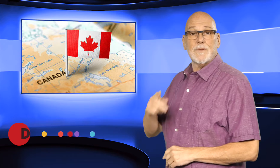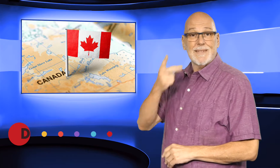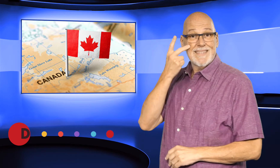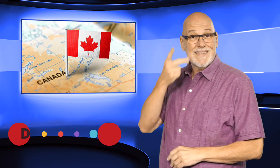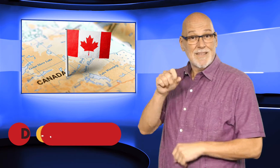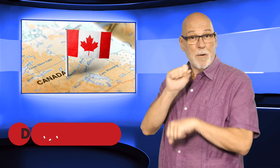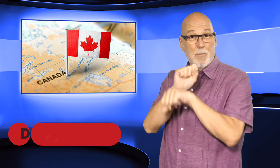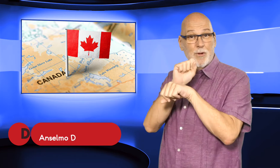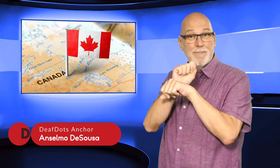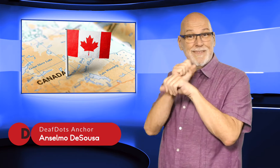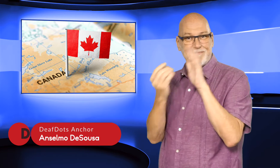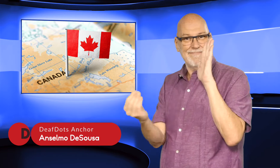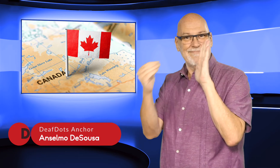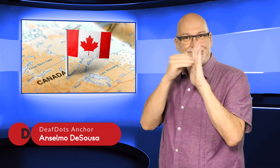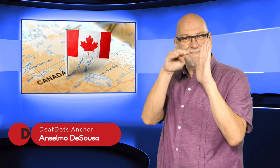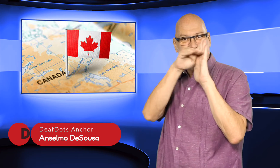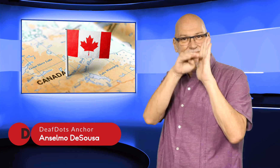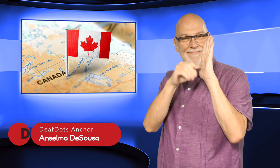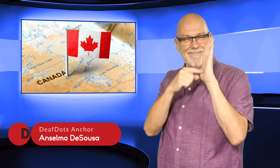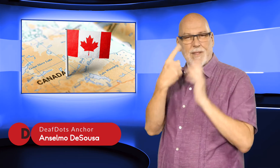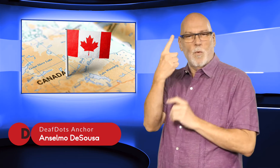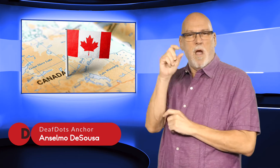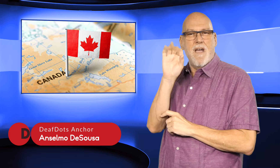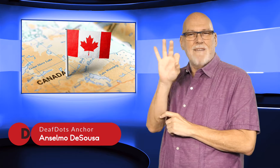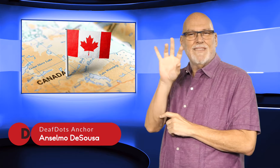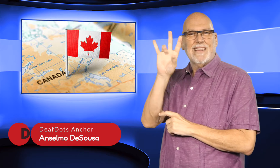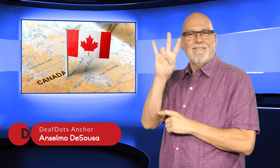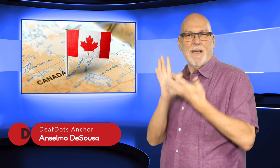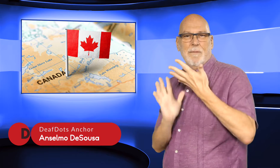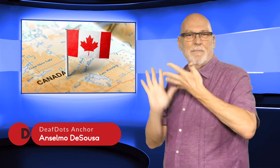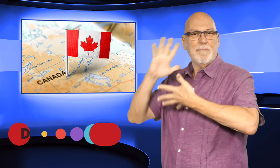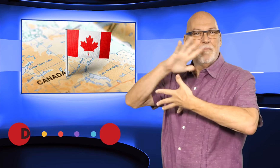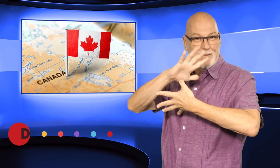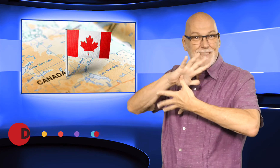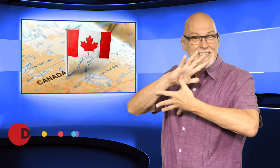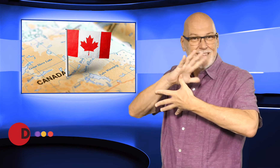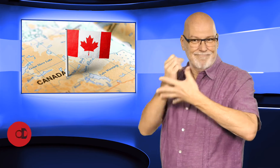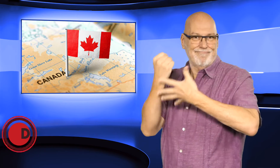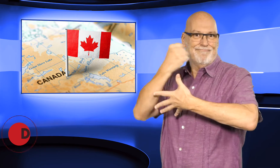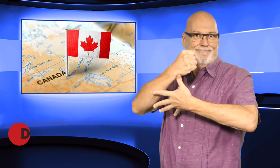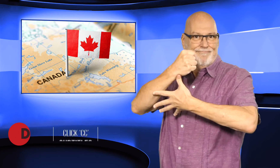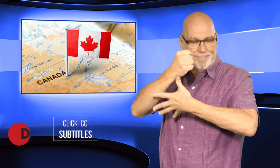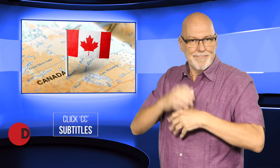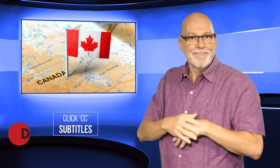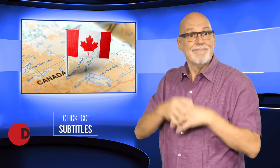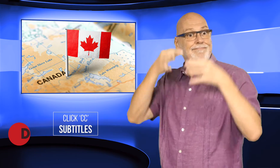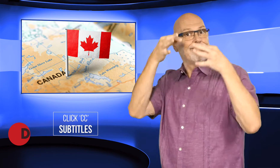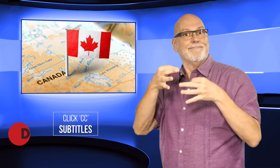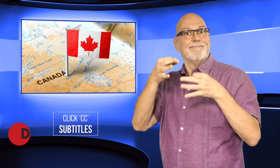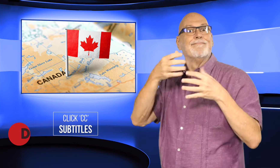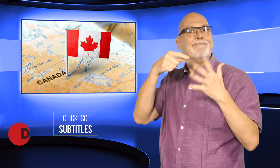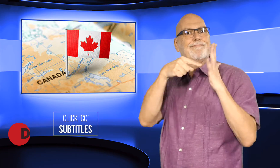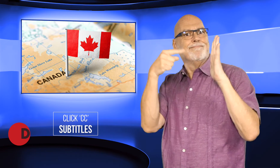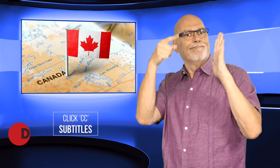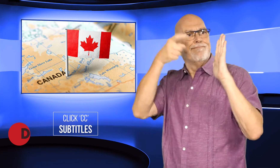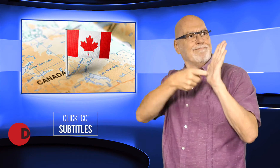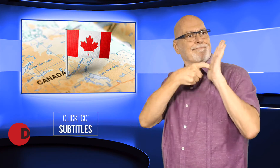[ANSELMO]: You see where employment is listed as one of 7 priorities